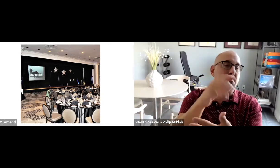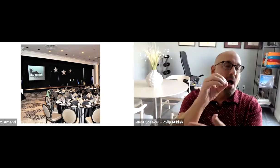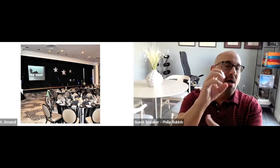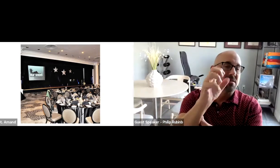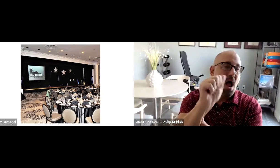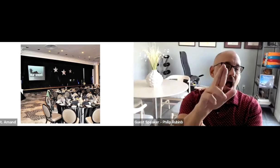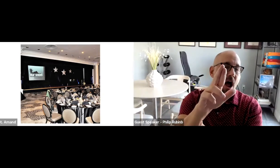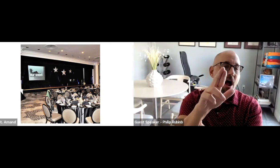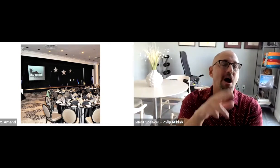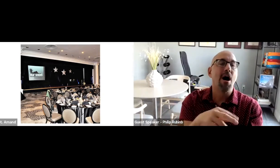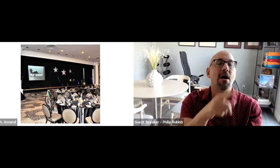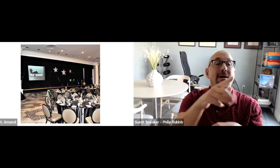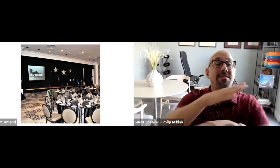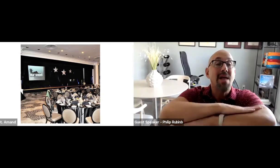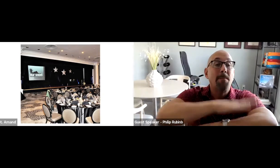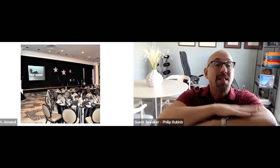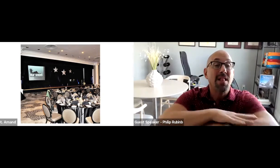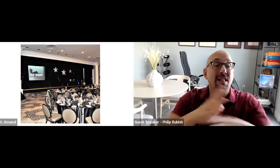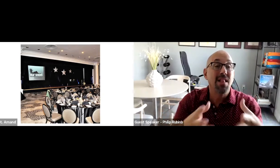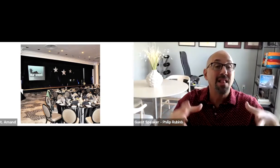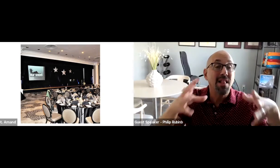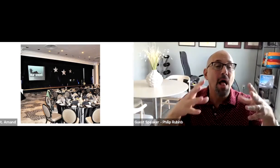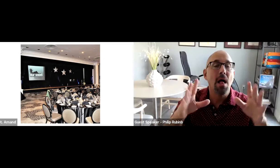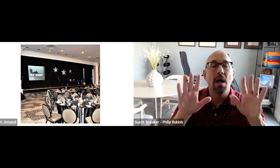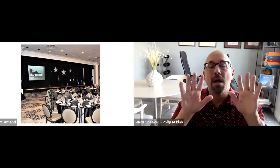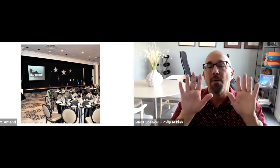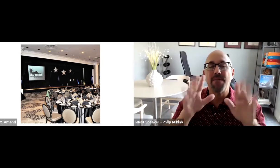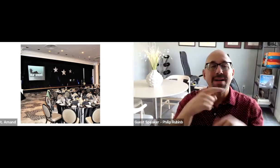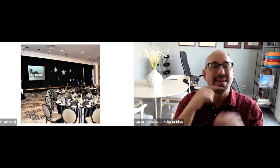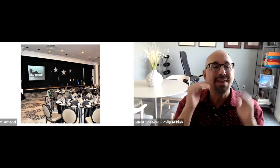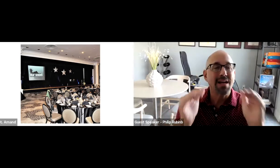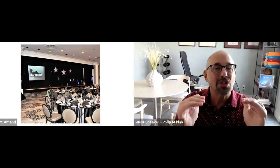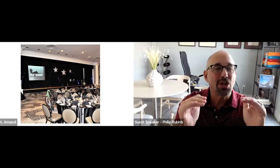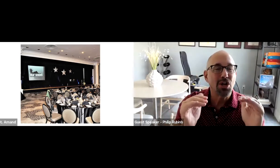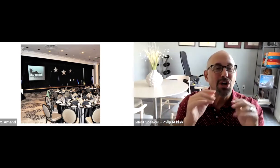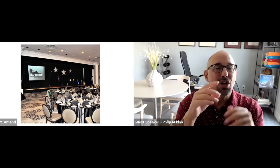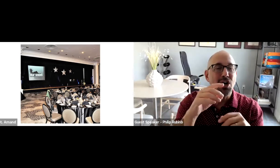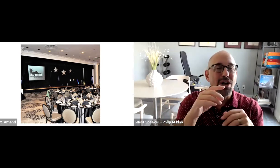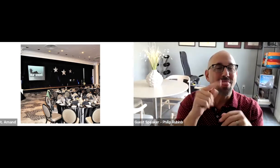there was an Italian award from New York to Linda Bove, and Marlee Matlin won the Oscar.